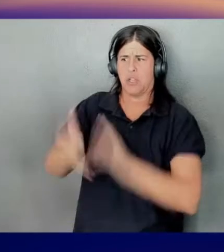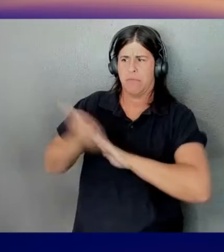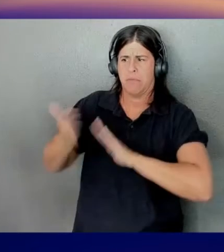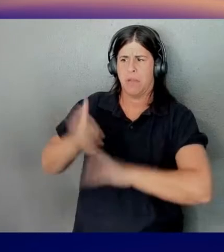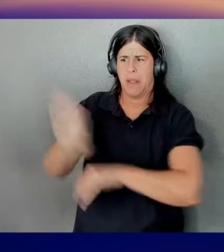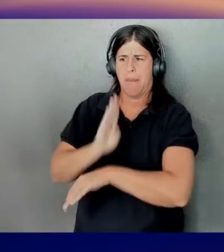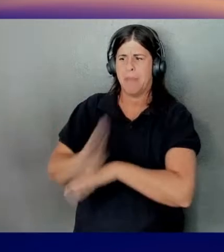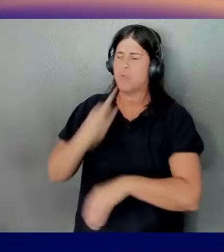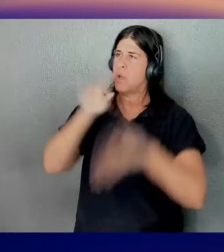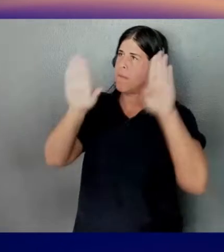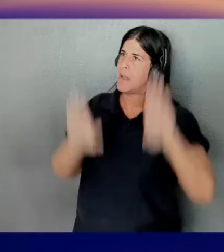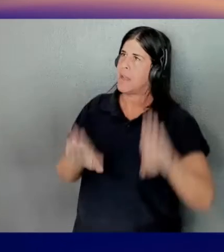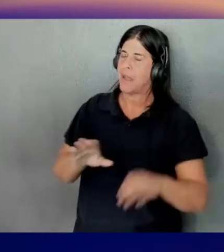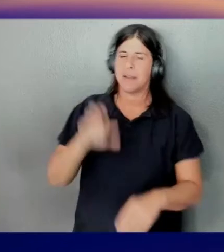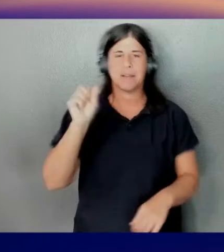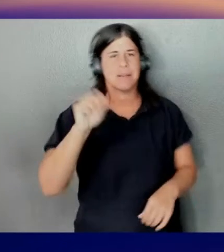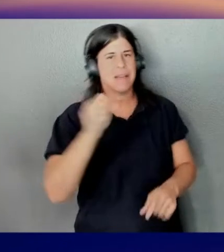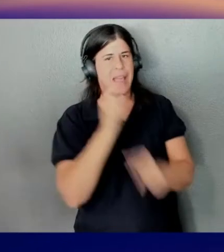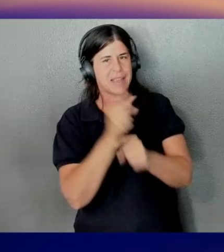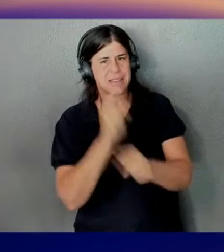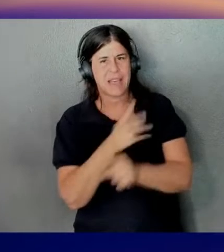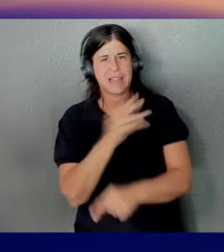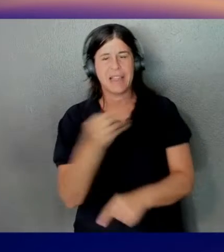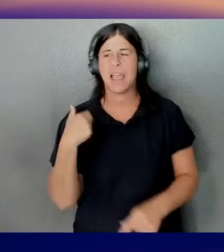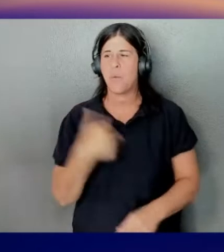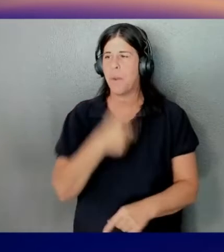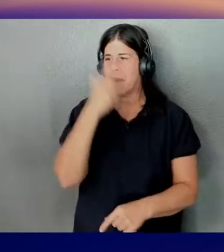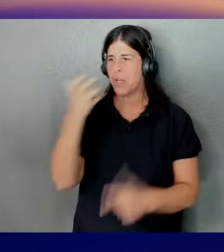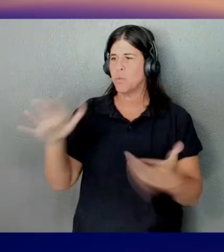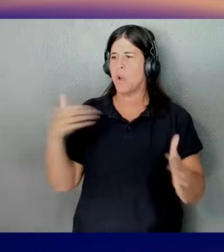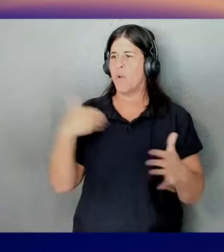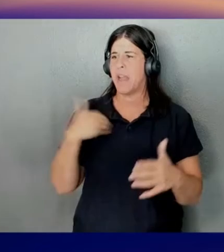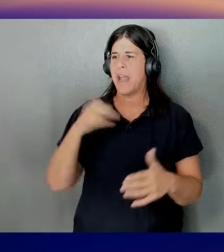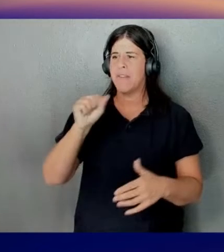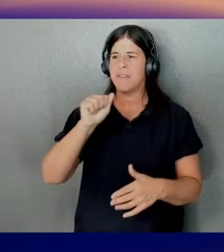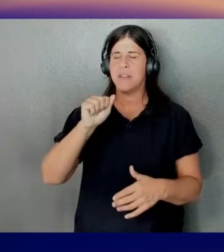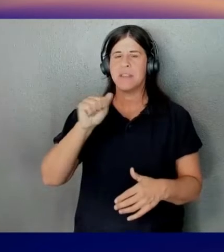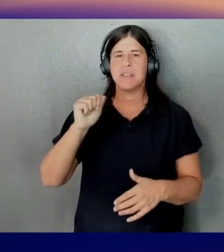Exactly. And with, because it has safe to make OML under the hood.